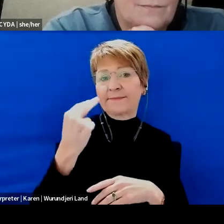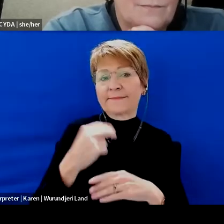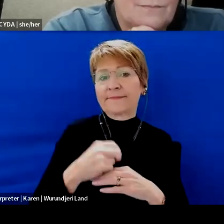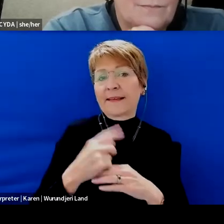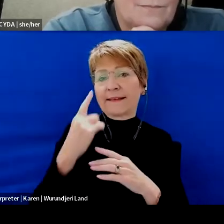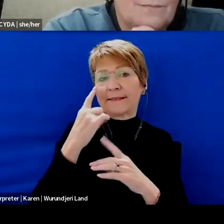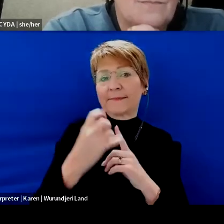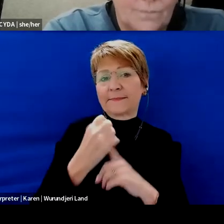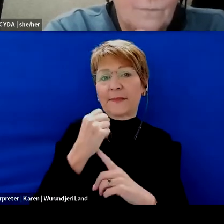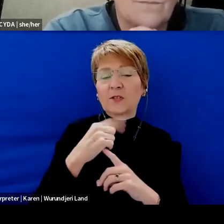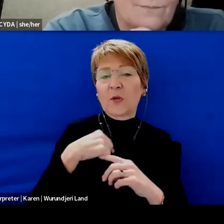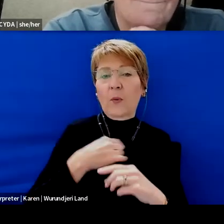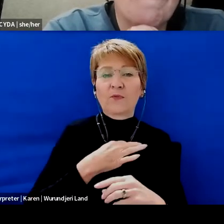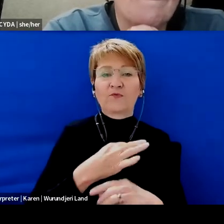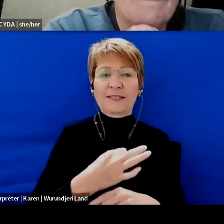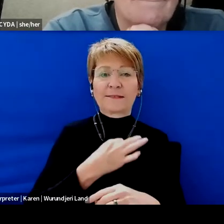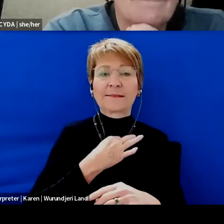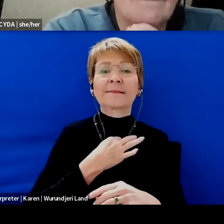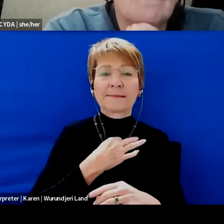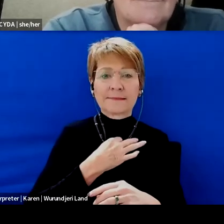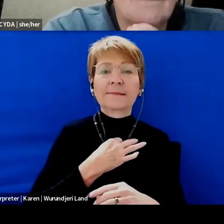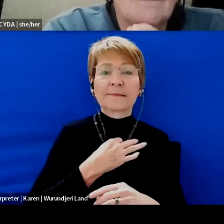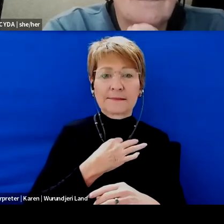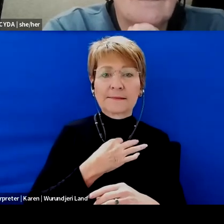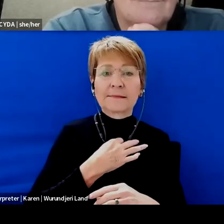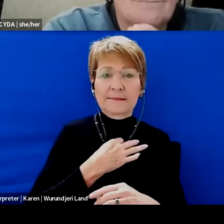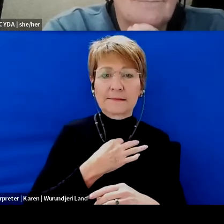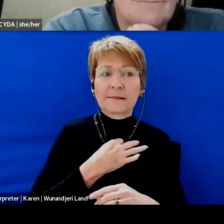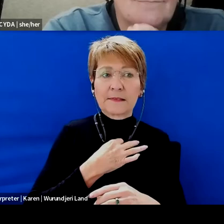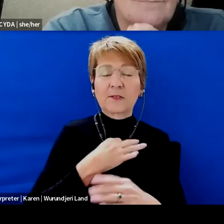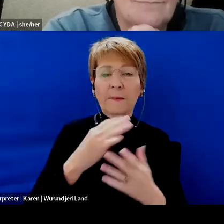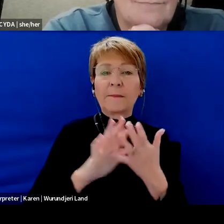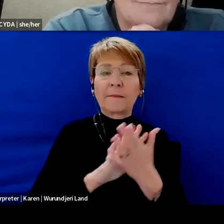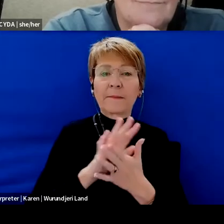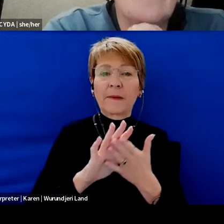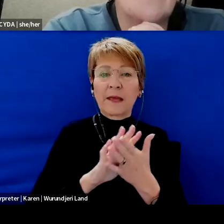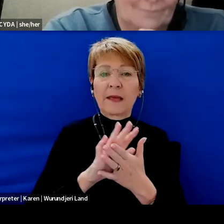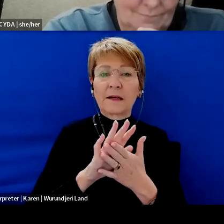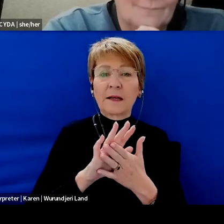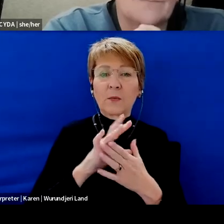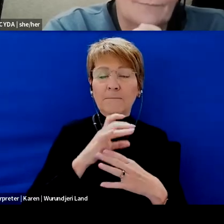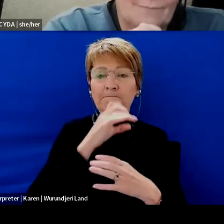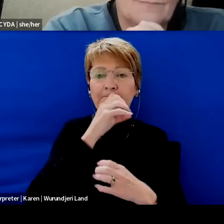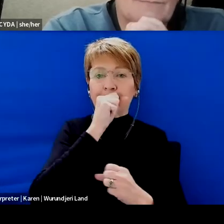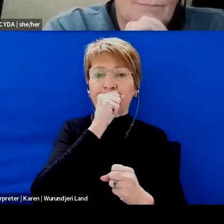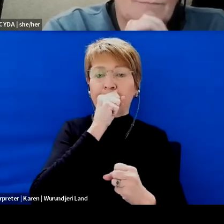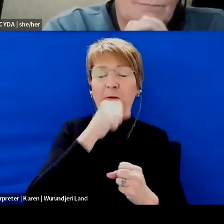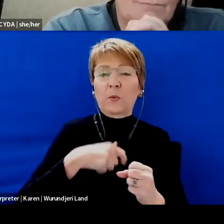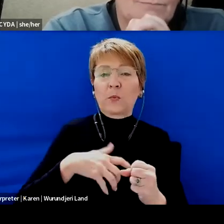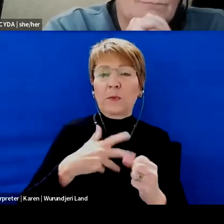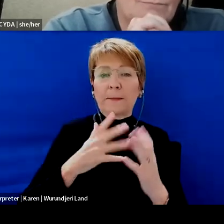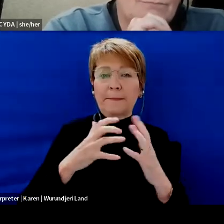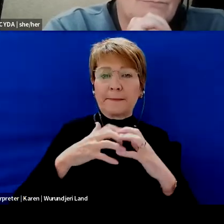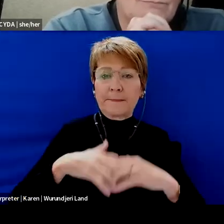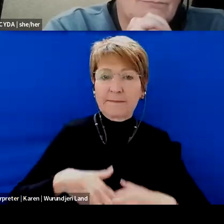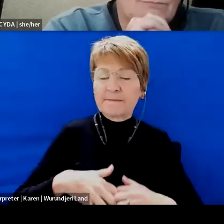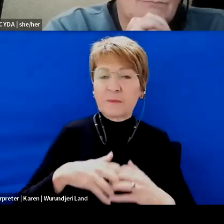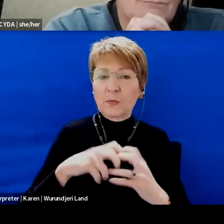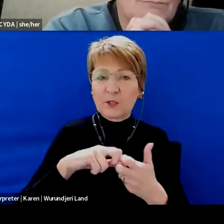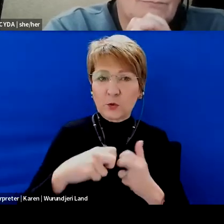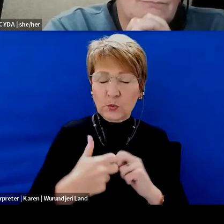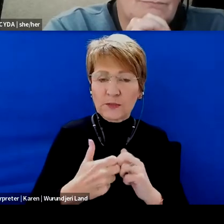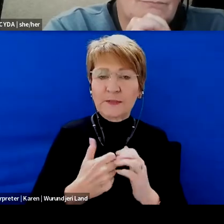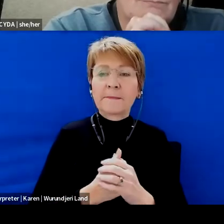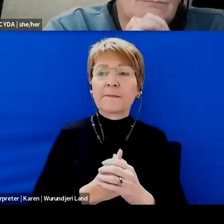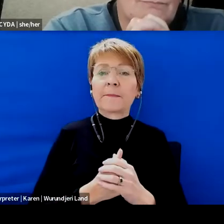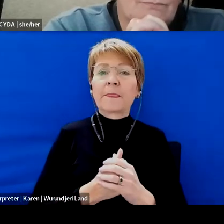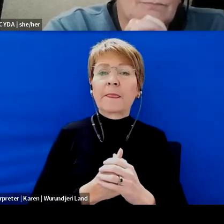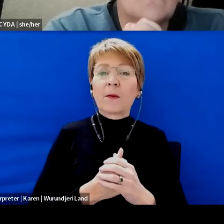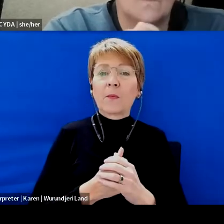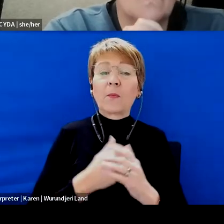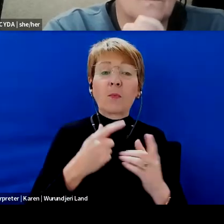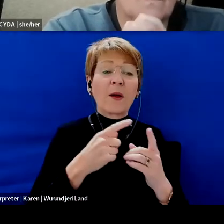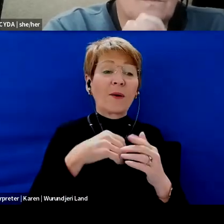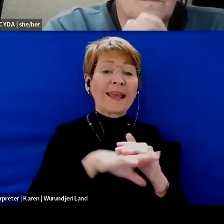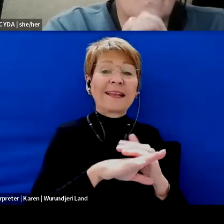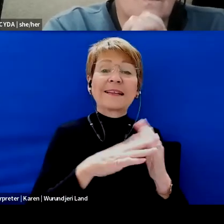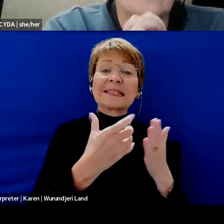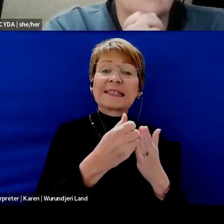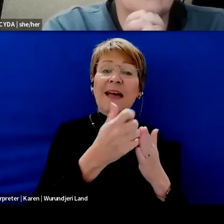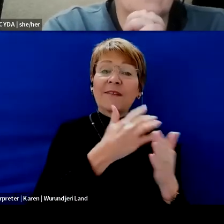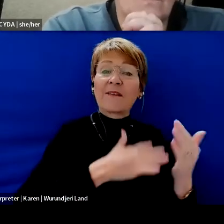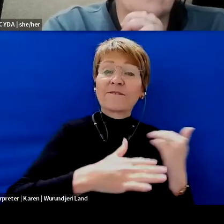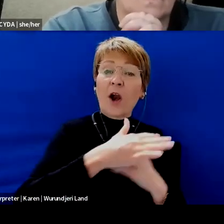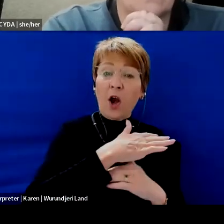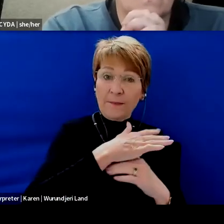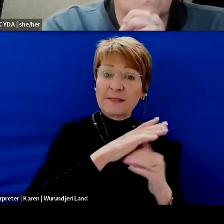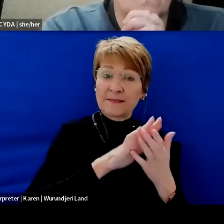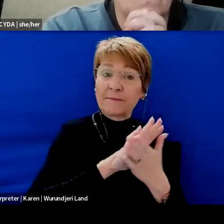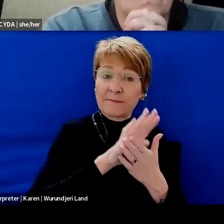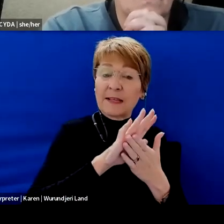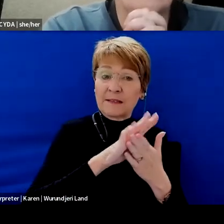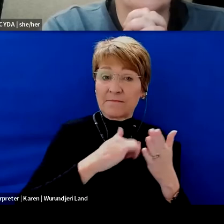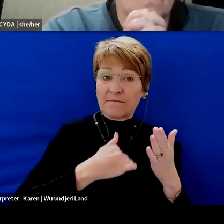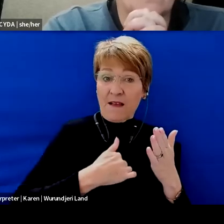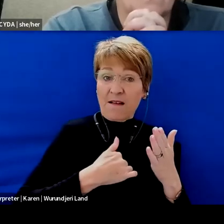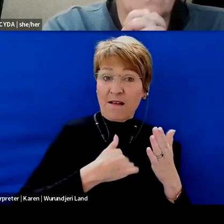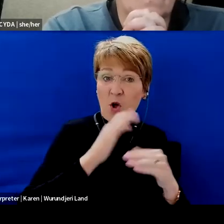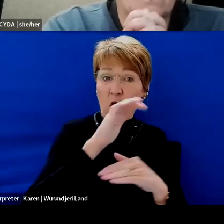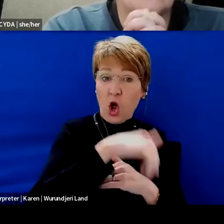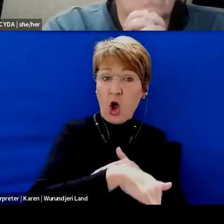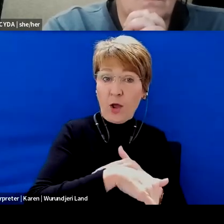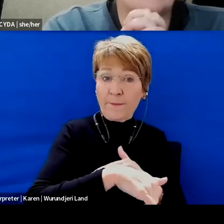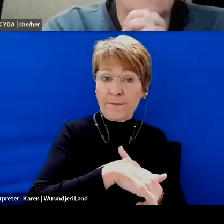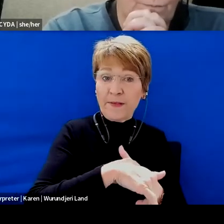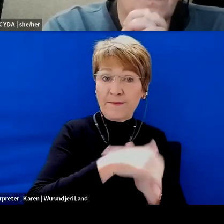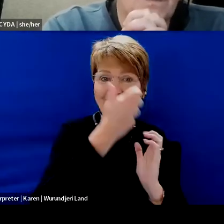We don't become vulnerable within situations so that includes trying to hold and meltdowns any kind of issues around that. And then the theory is once we get into our safe space that usually ideally being home, we'd let the mask off and we have the meltdown